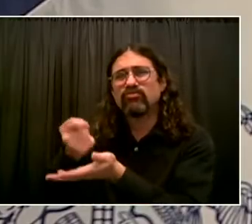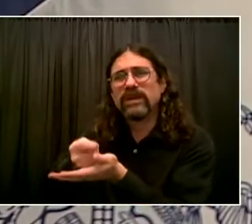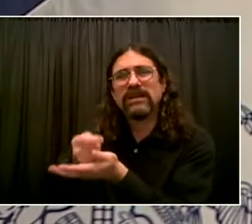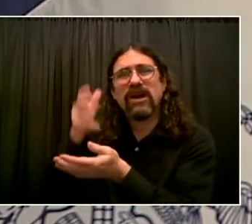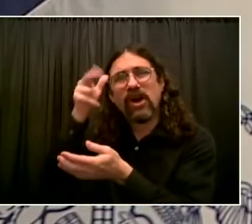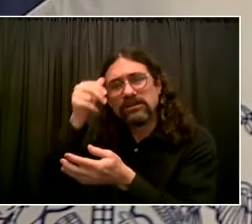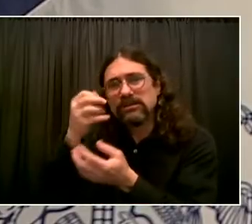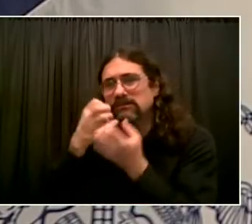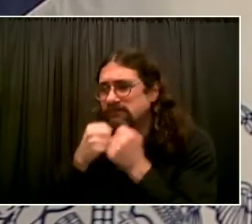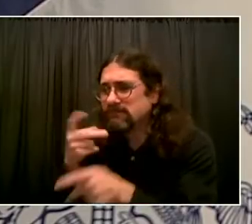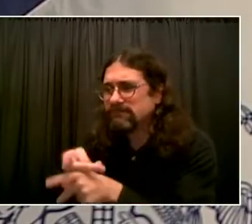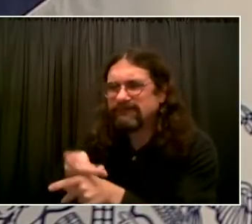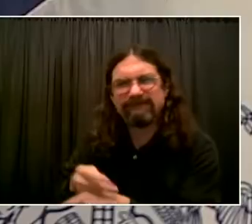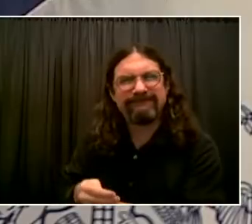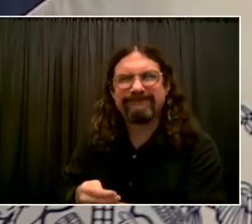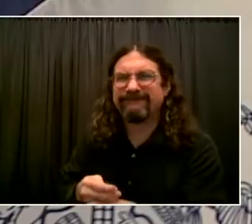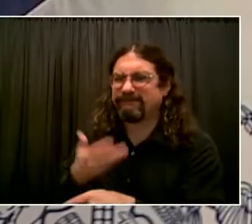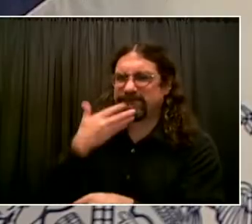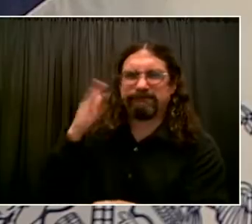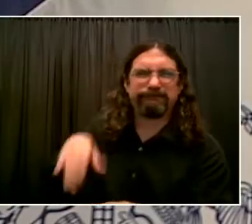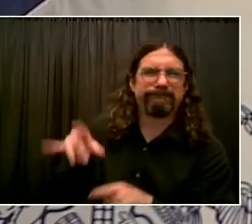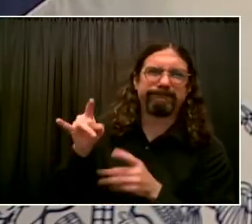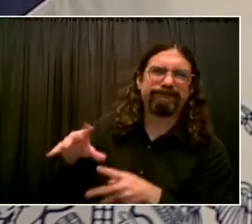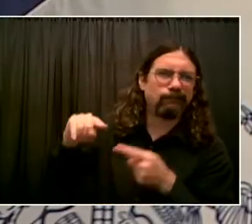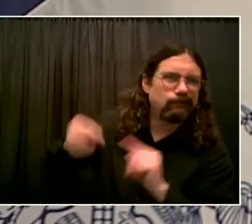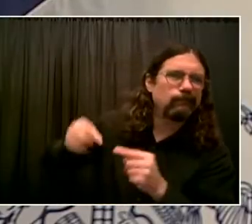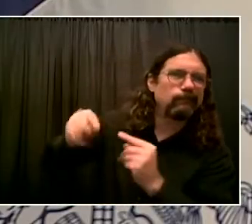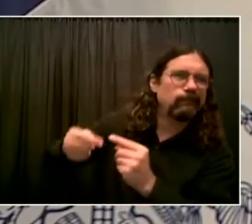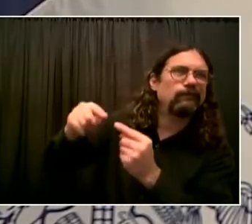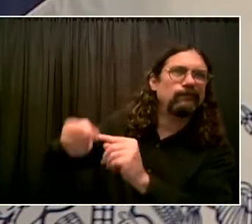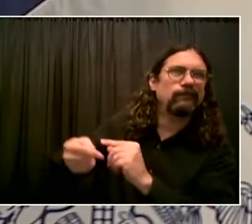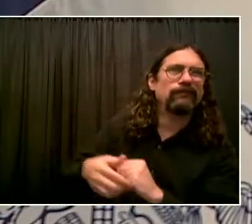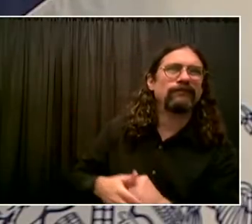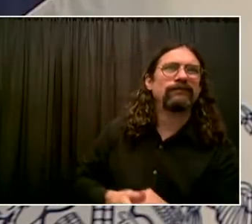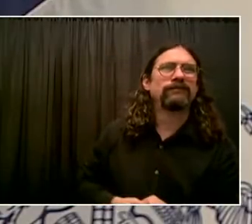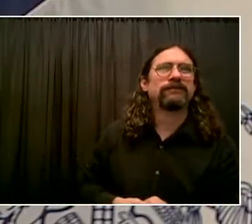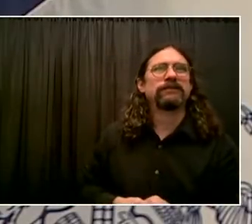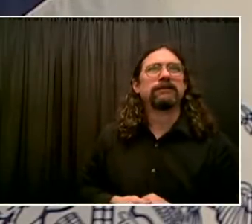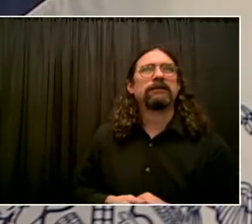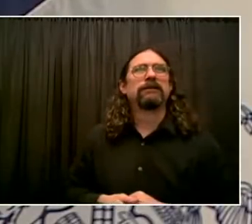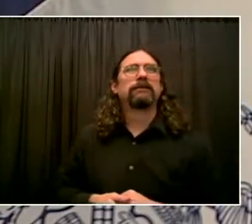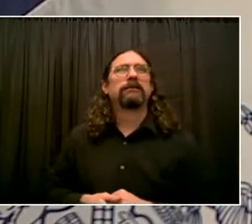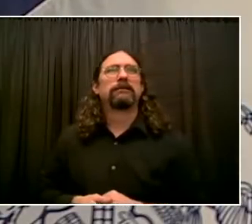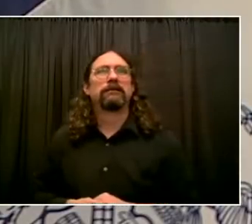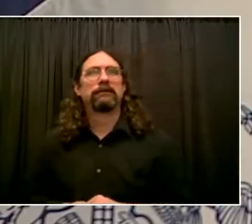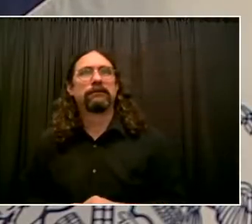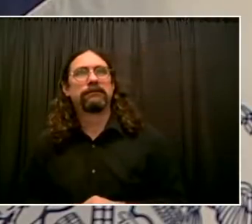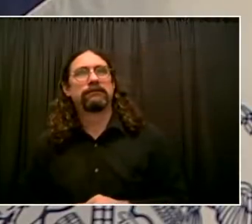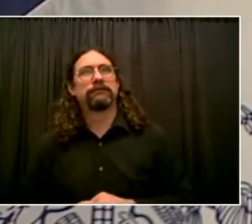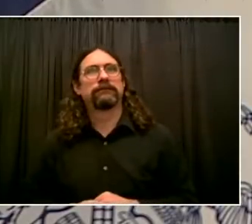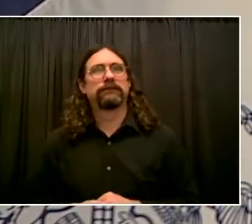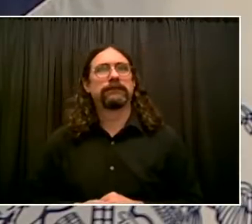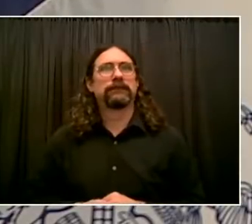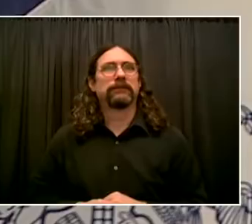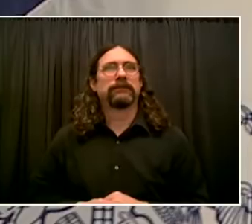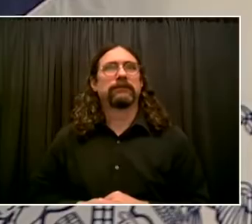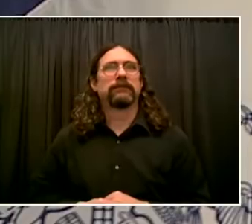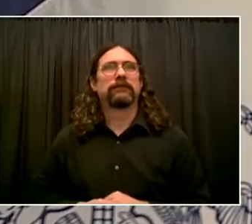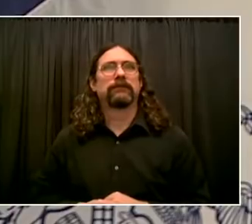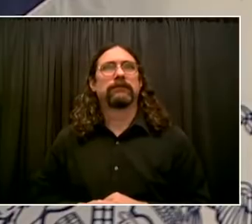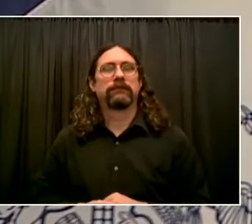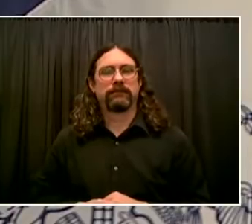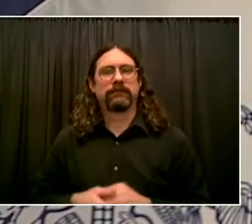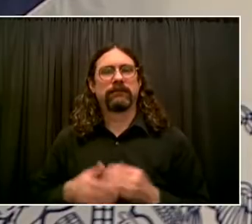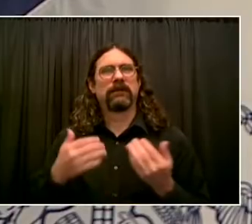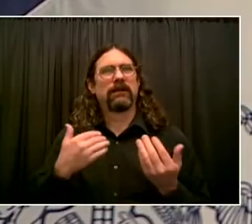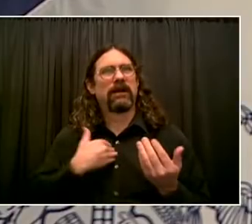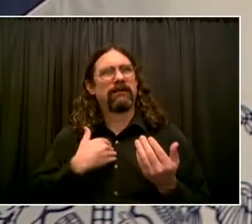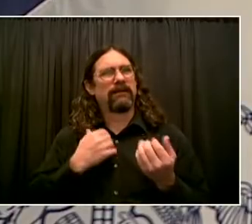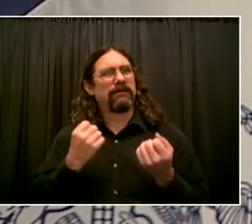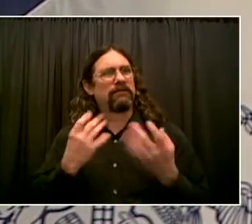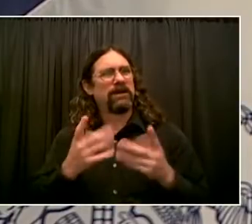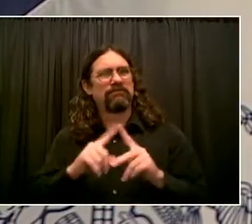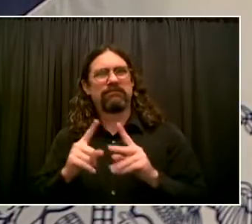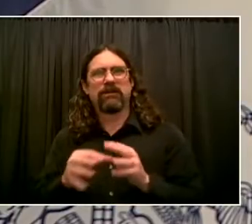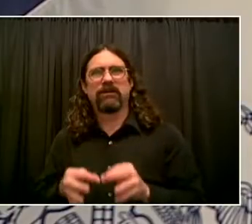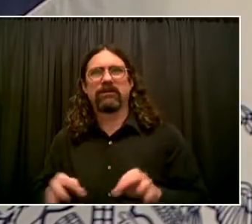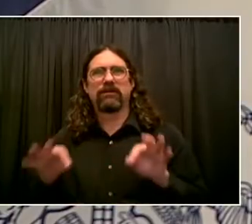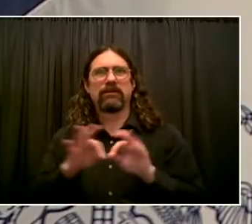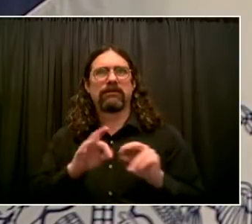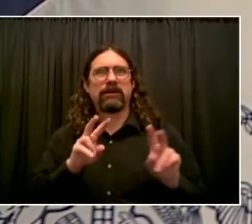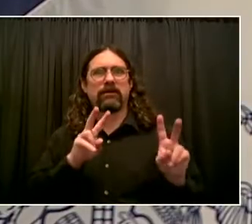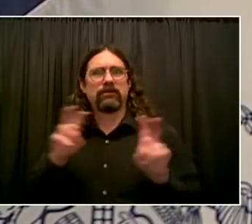IT IS THE KIND OF THING YOU SEE